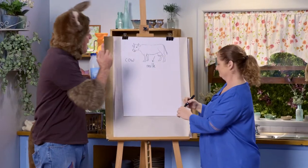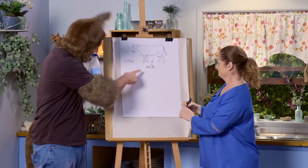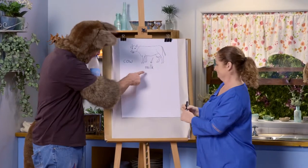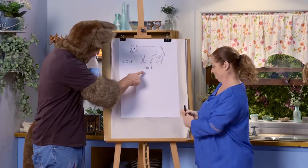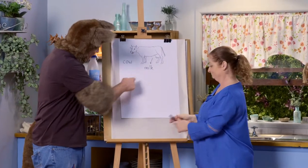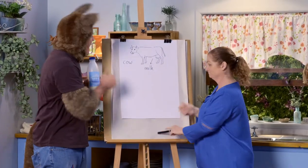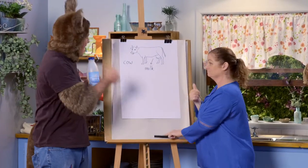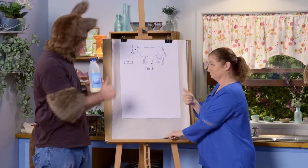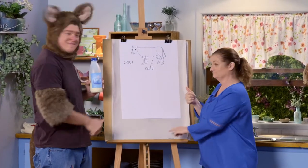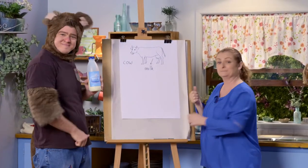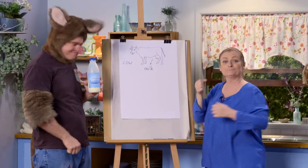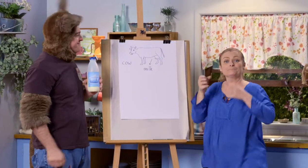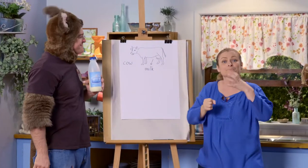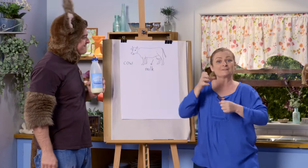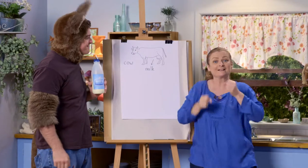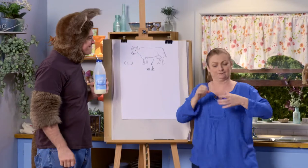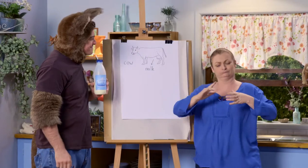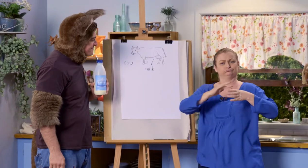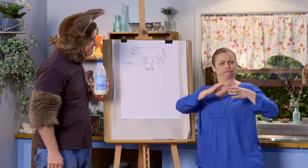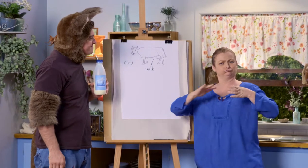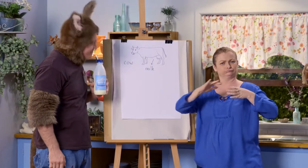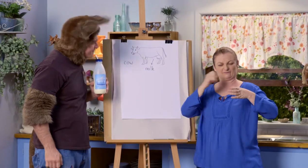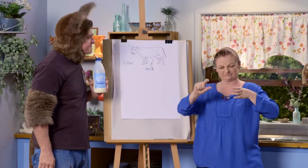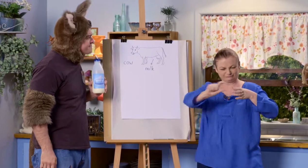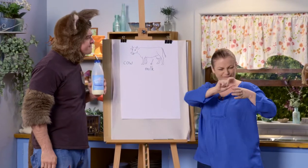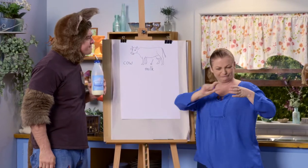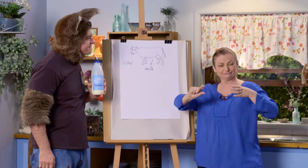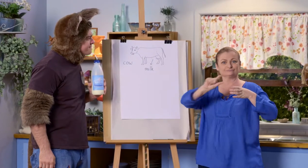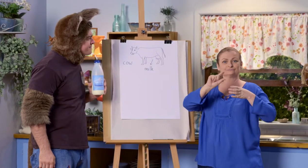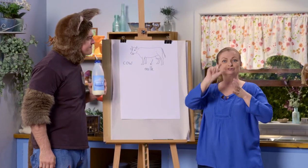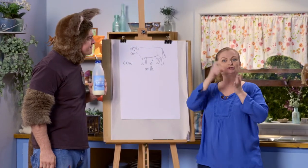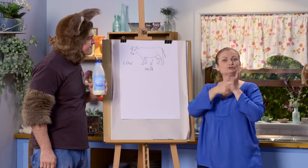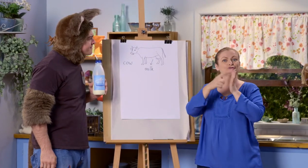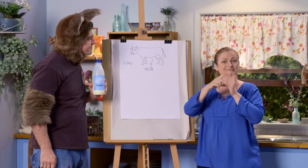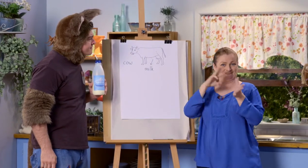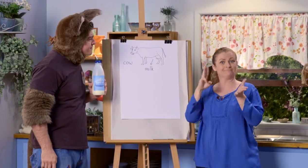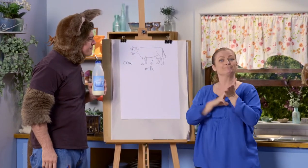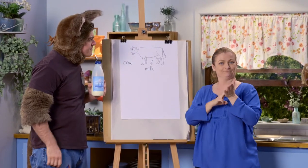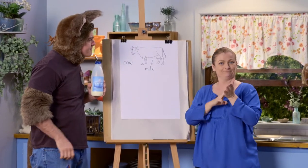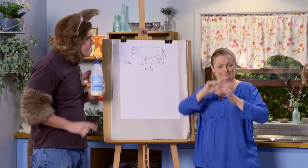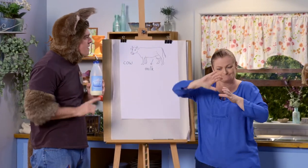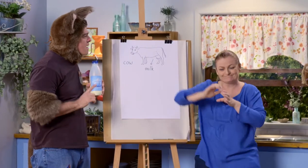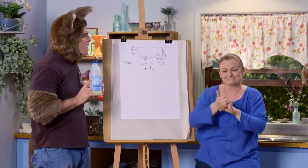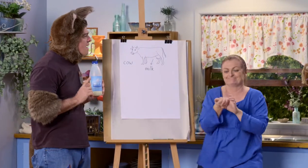Milk. On top of the milk, there is a layer of thicker stuff, and that's actually the cream.